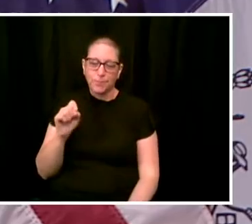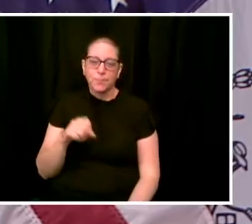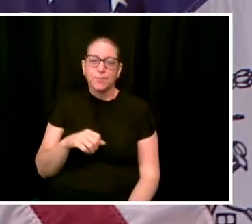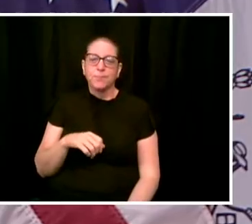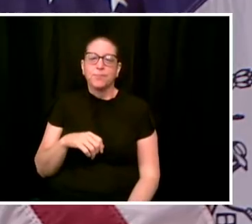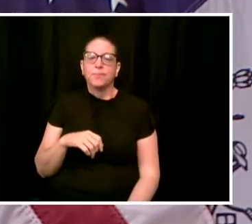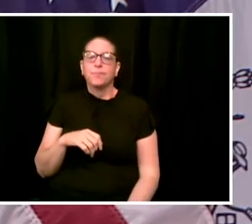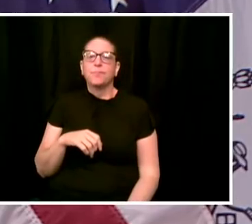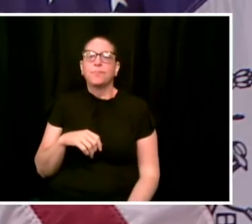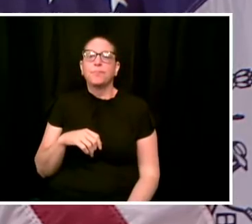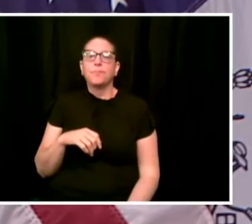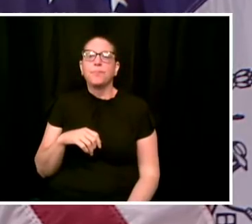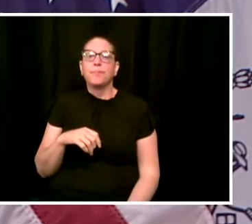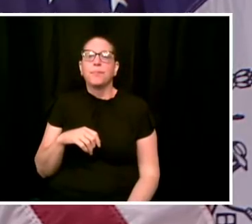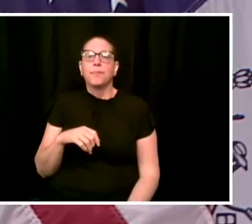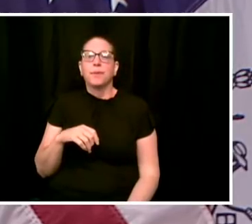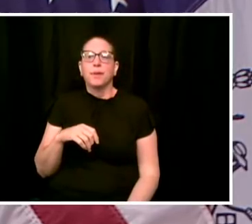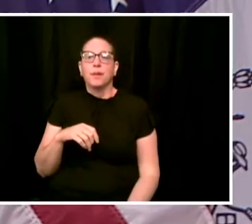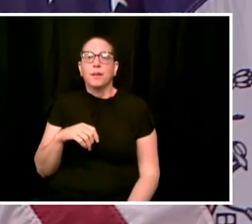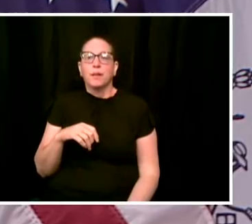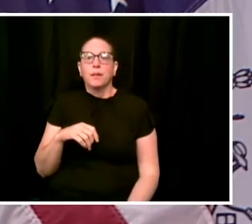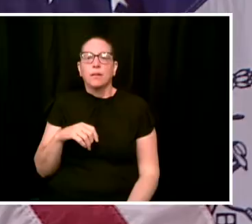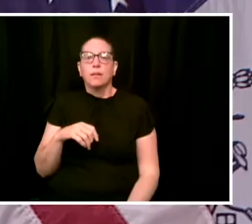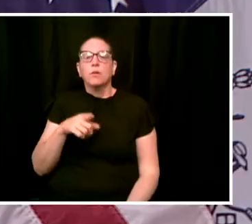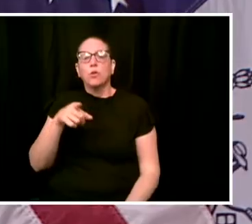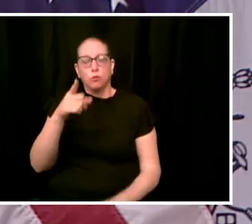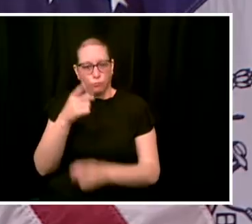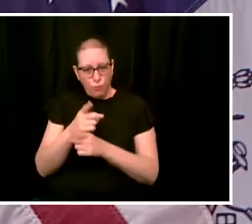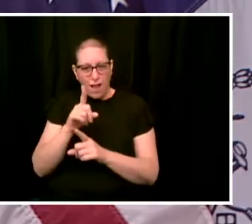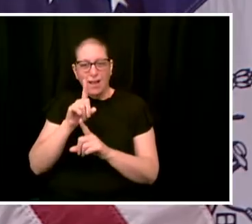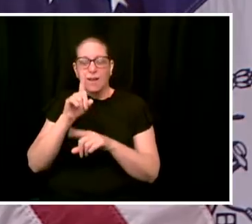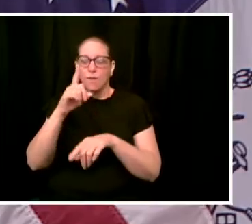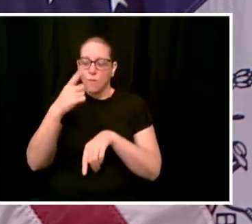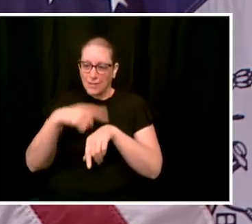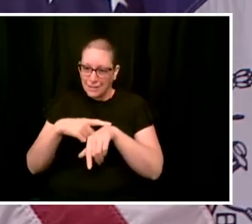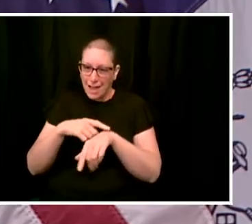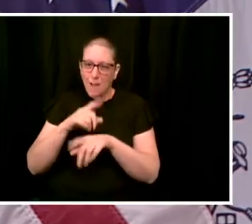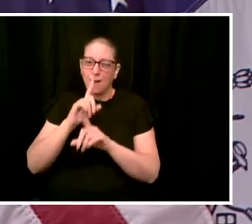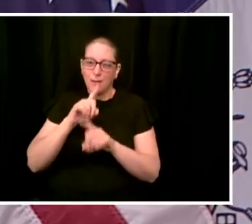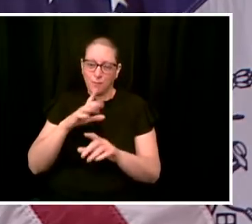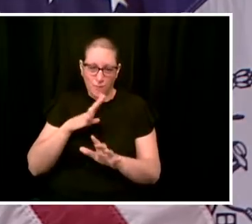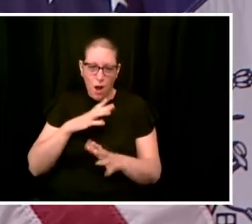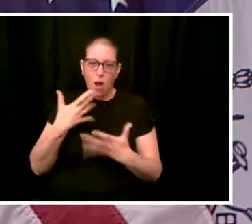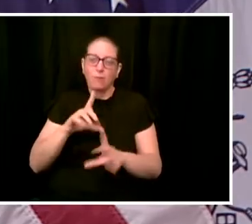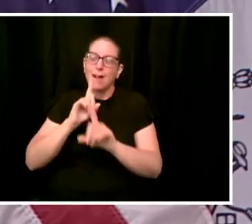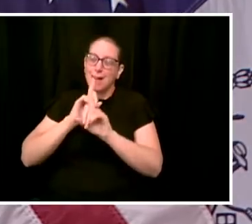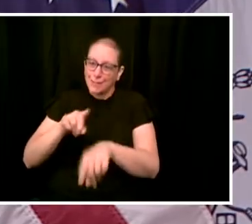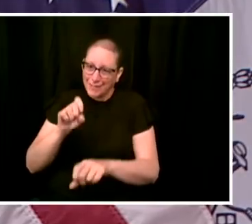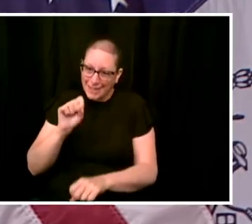DEAHTS? THANK YOU. THANK YOU, KATIE.